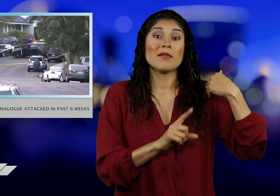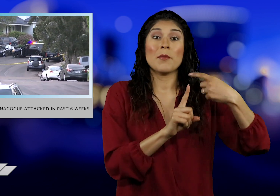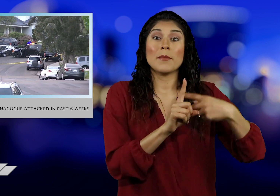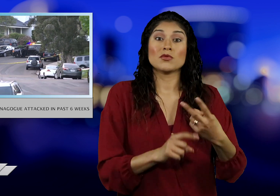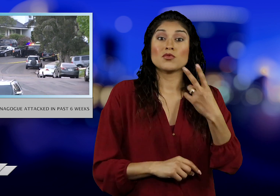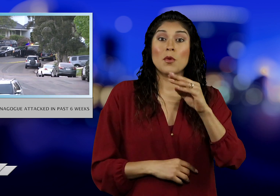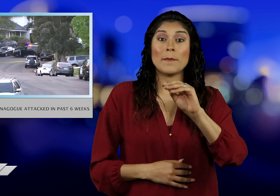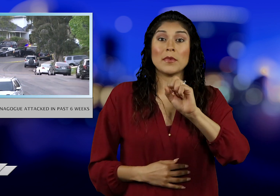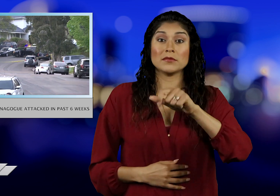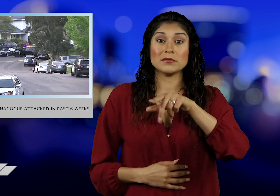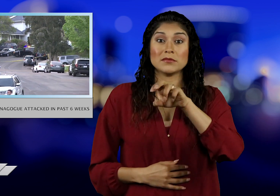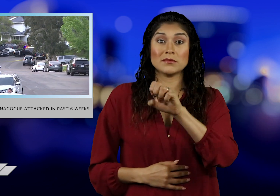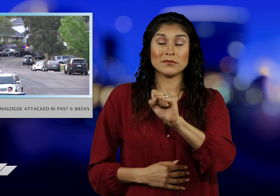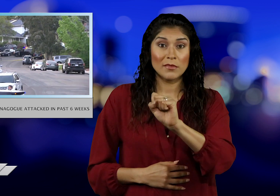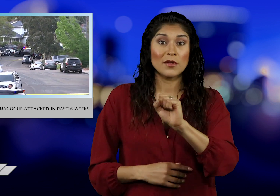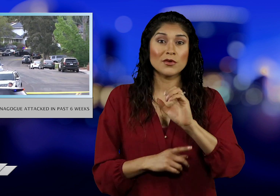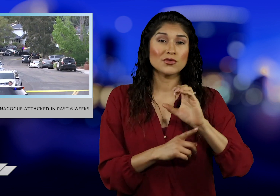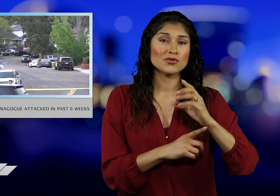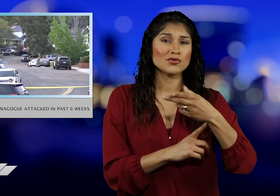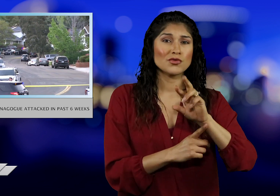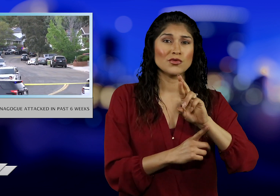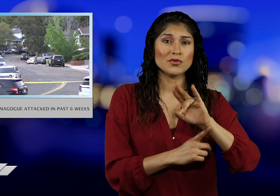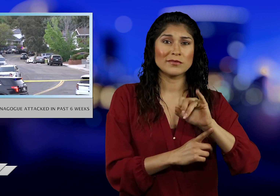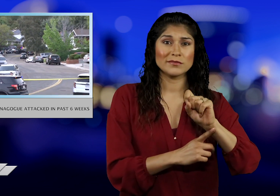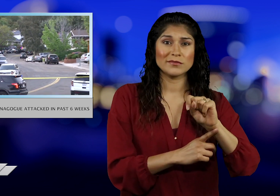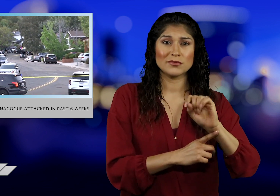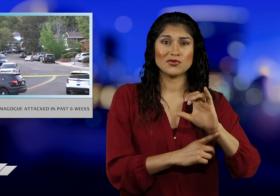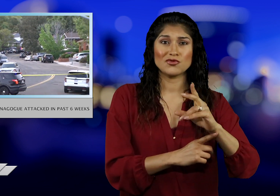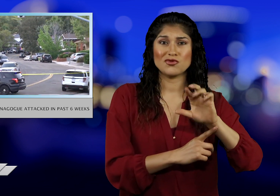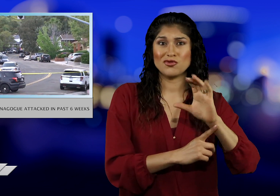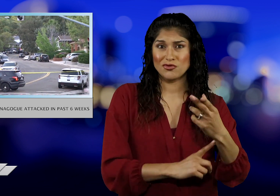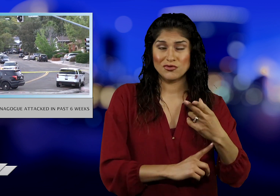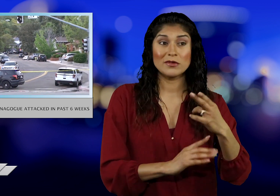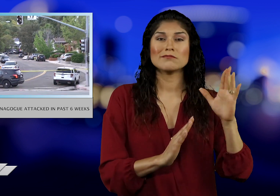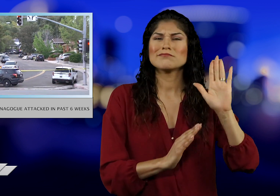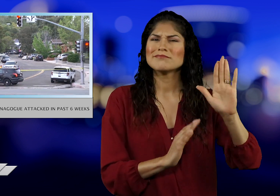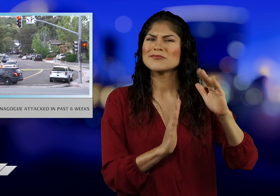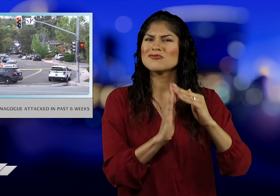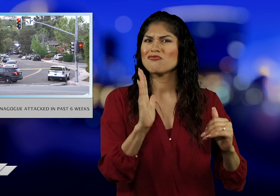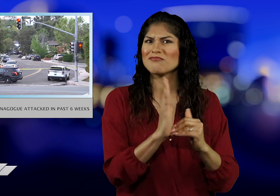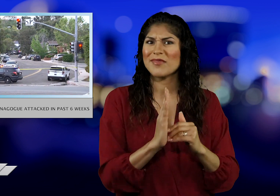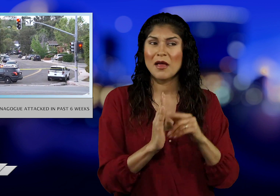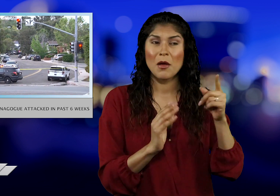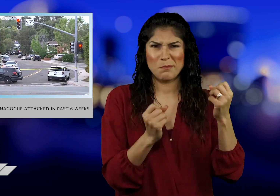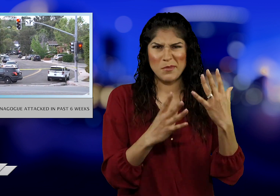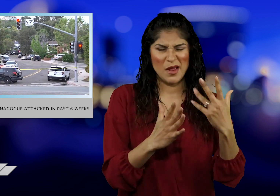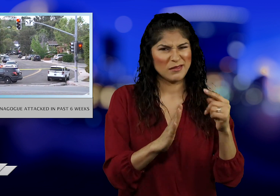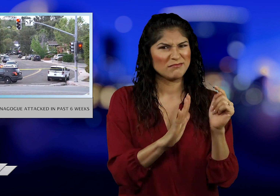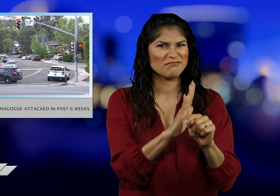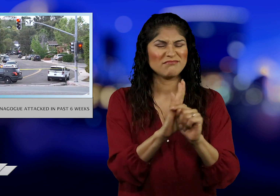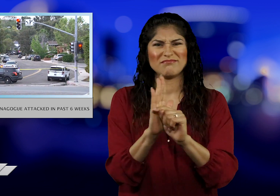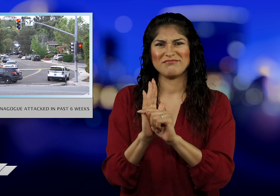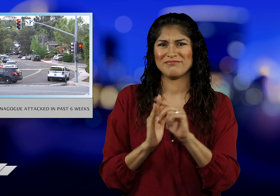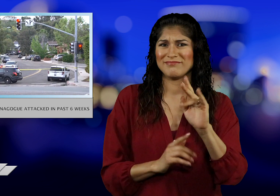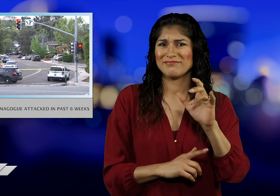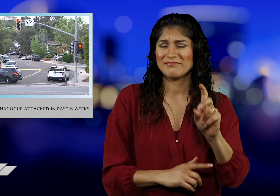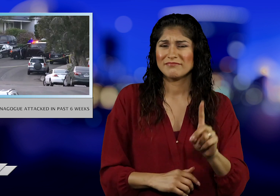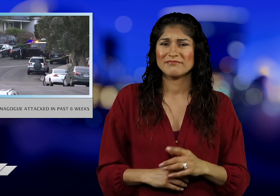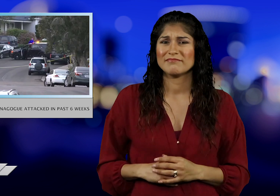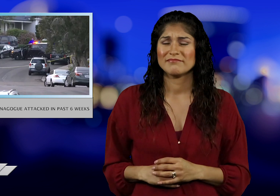on Easter and last month dozens were killed in two mosque attacks in Christchurch, New Zealand.